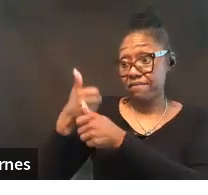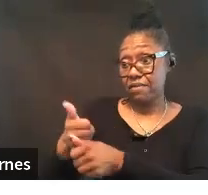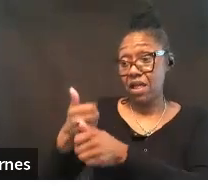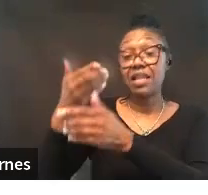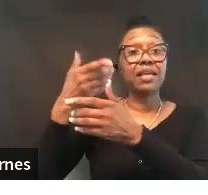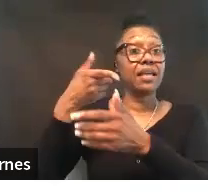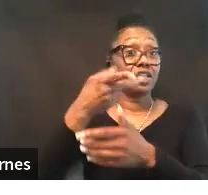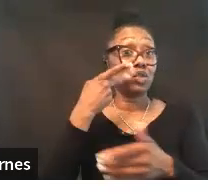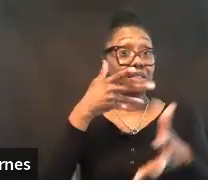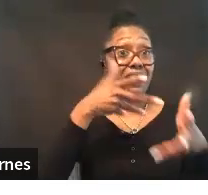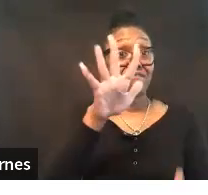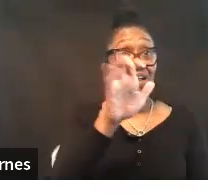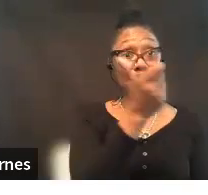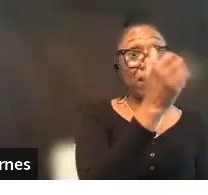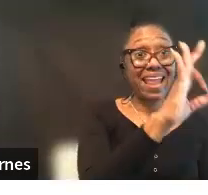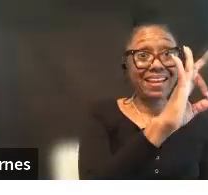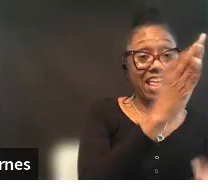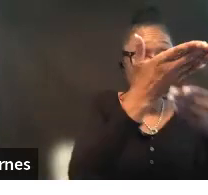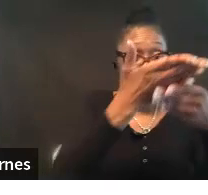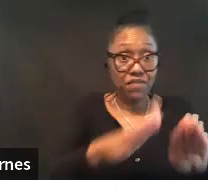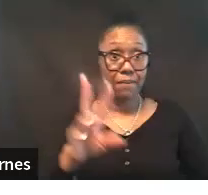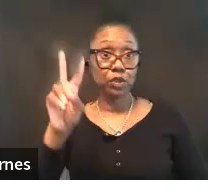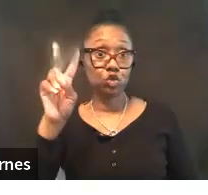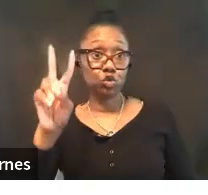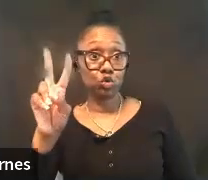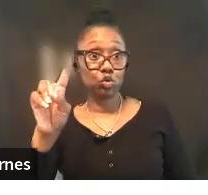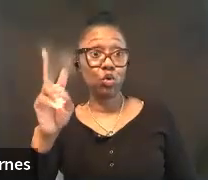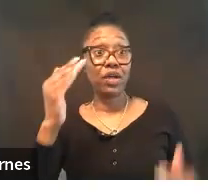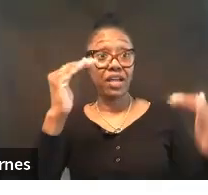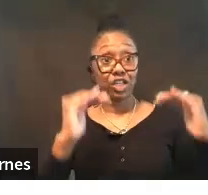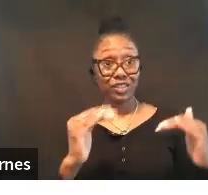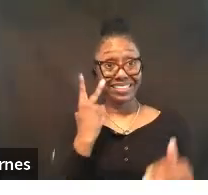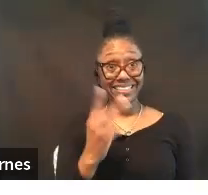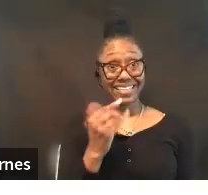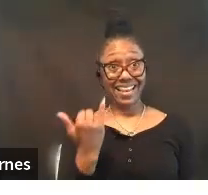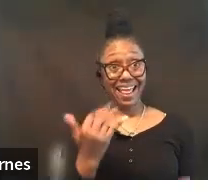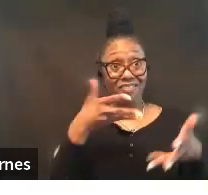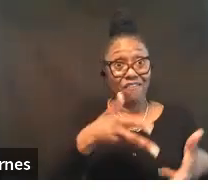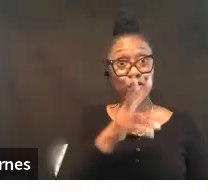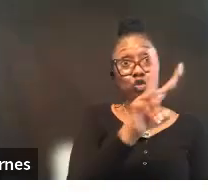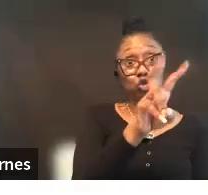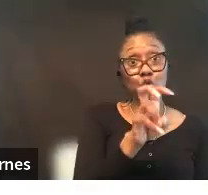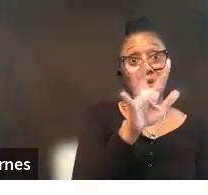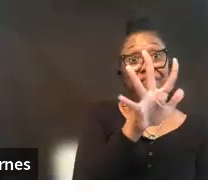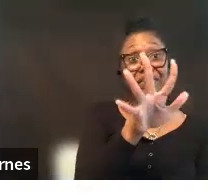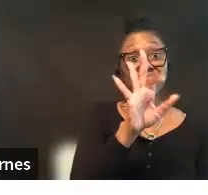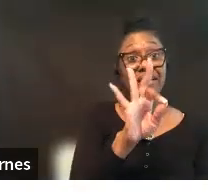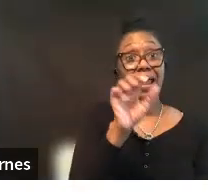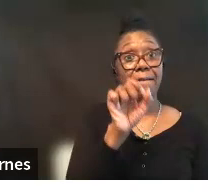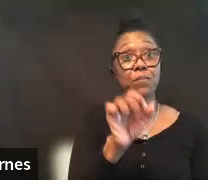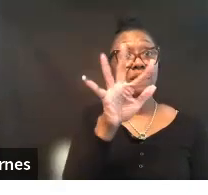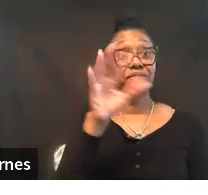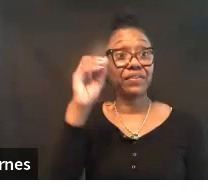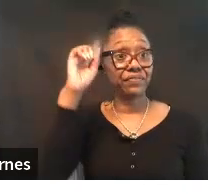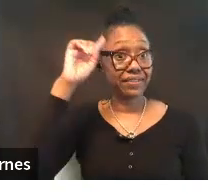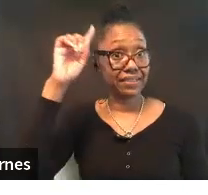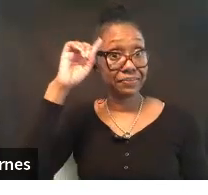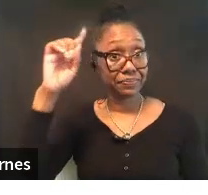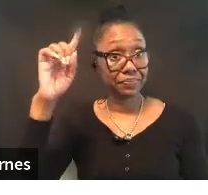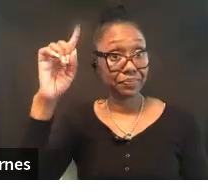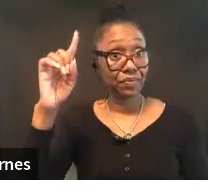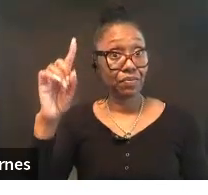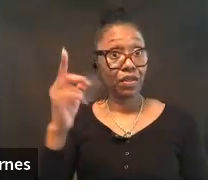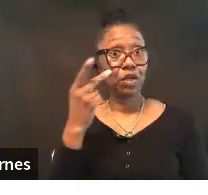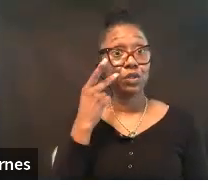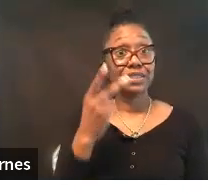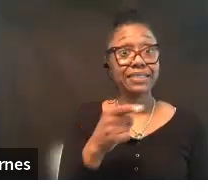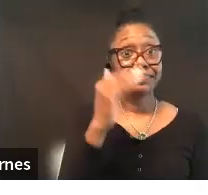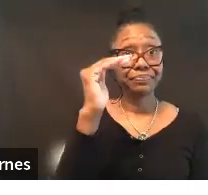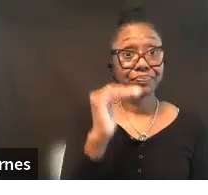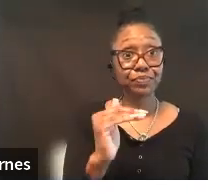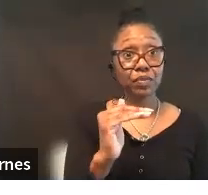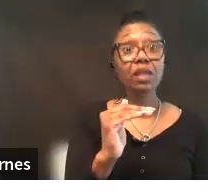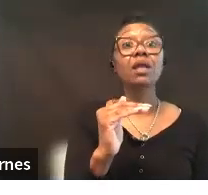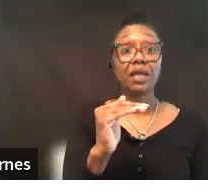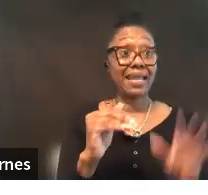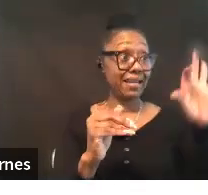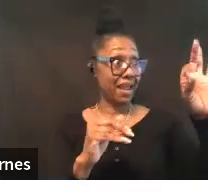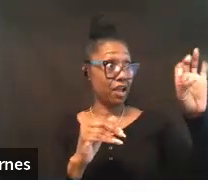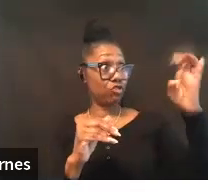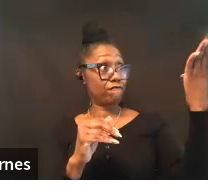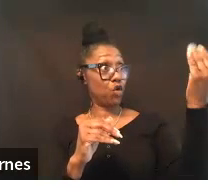Accountable income because of the early would be $259 and 50 cents. We subtracted 2 59 50 from the amount of business I actually normally receive.